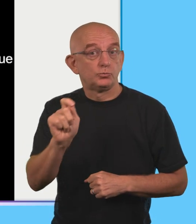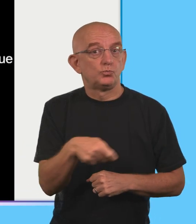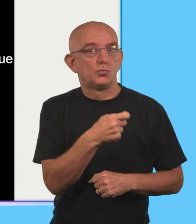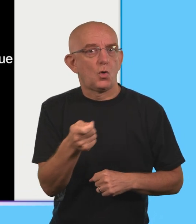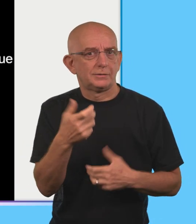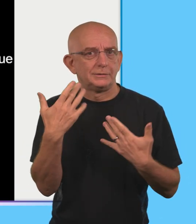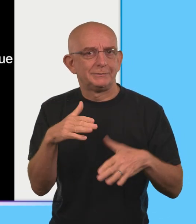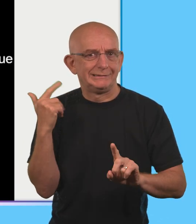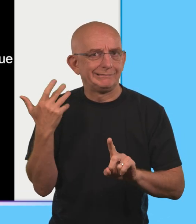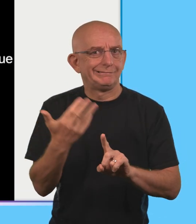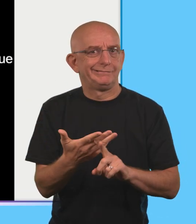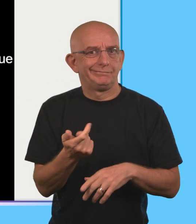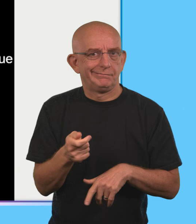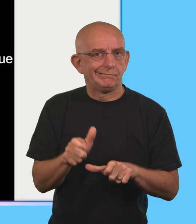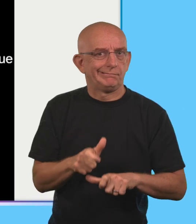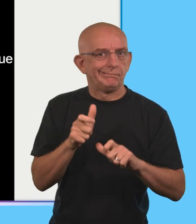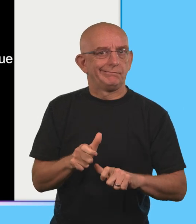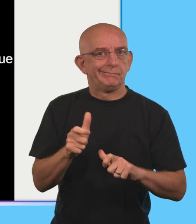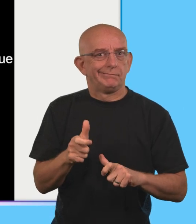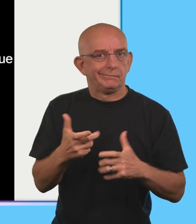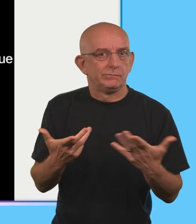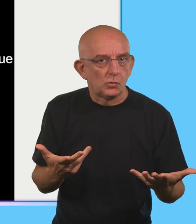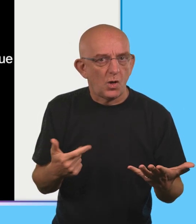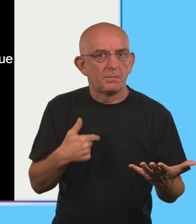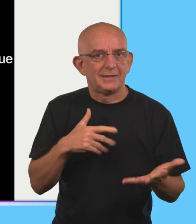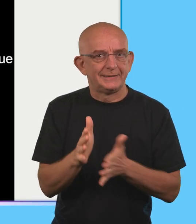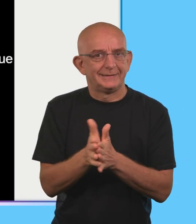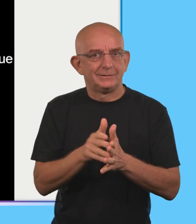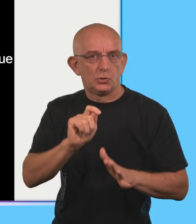My sword has been feeling a little parched.